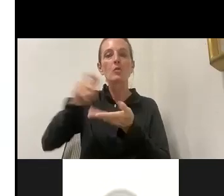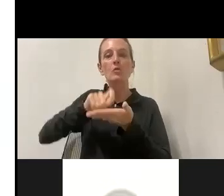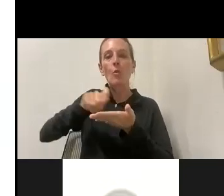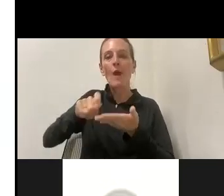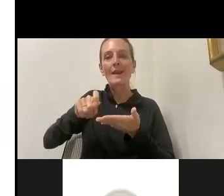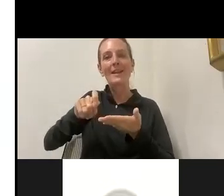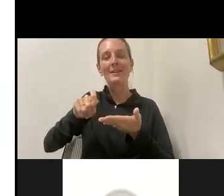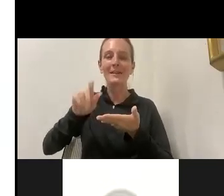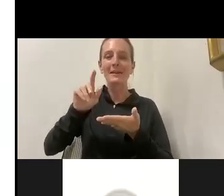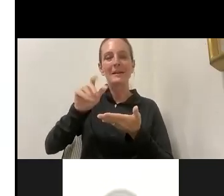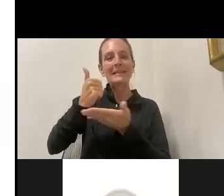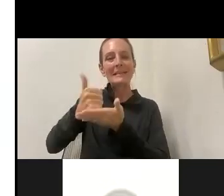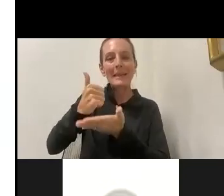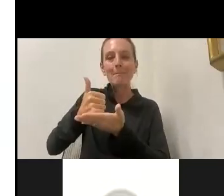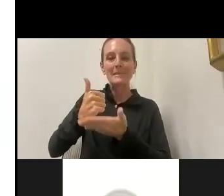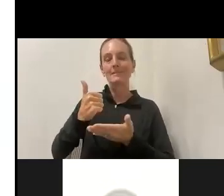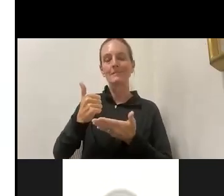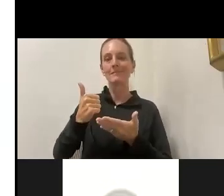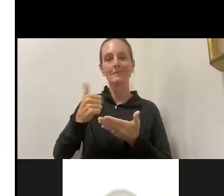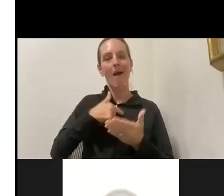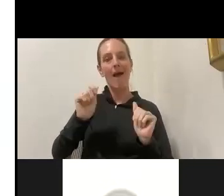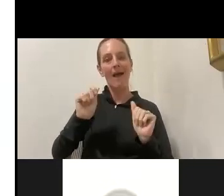where I can share some of my knowledge with you and I’m looking forward to hearing